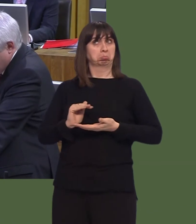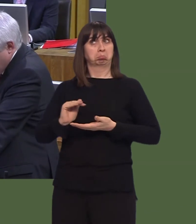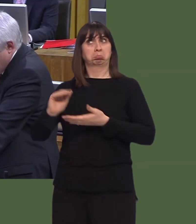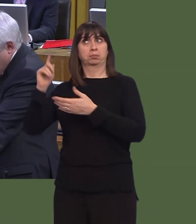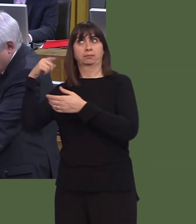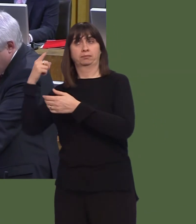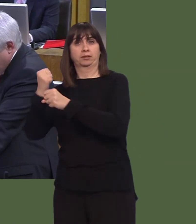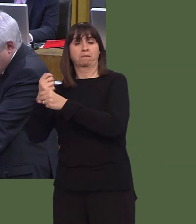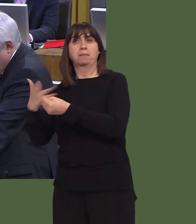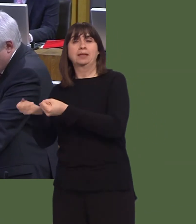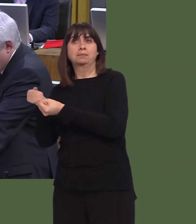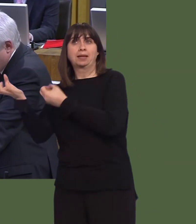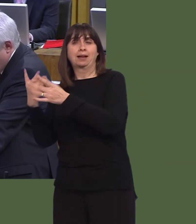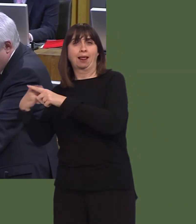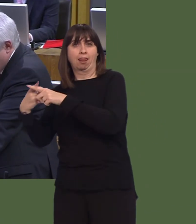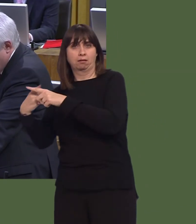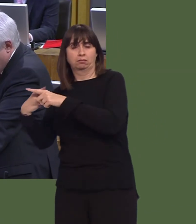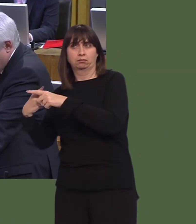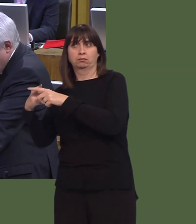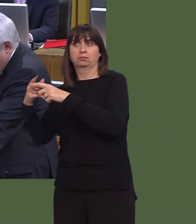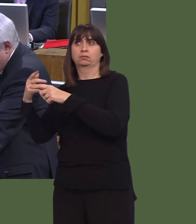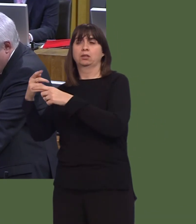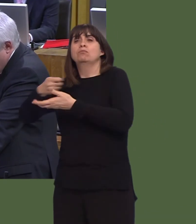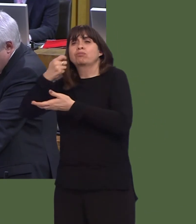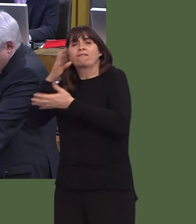expenditure in areas in England relating to school sports and breakfast clubs.